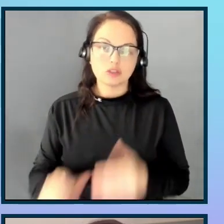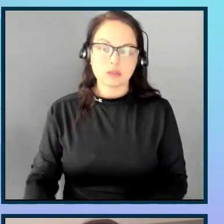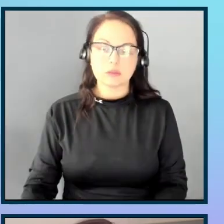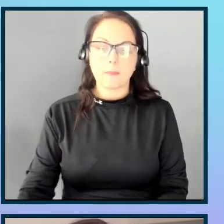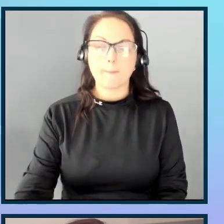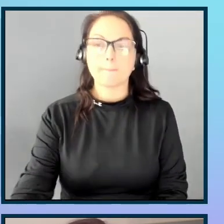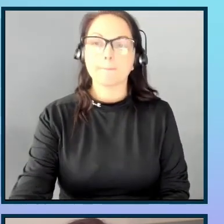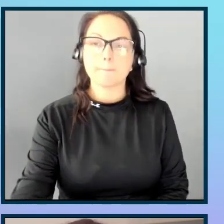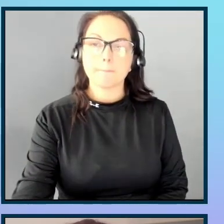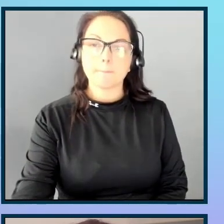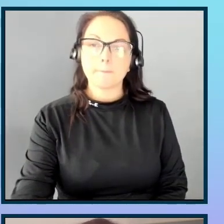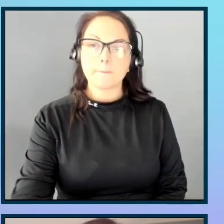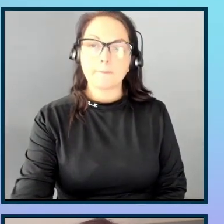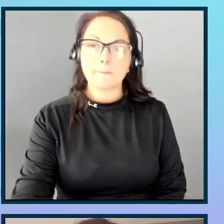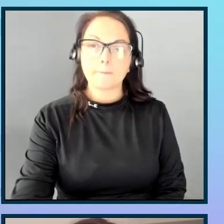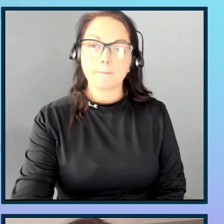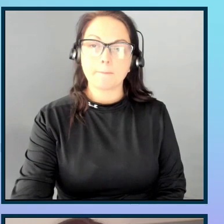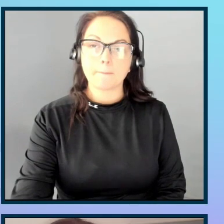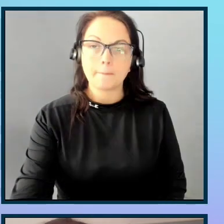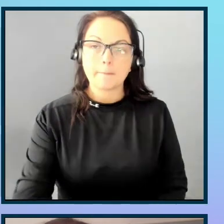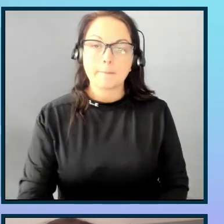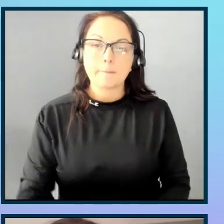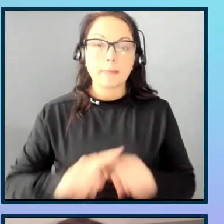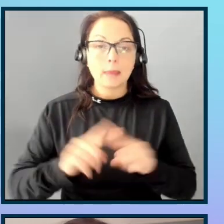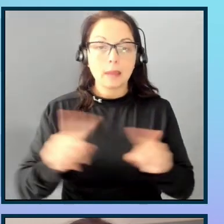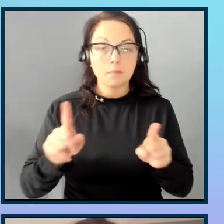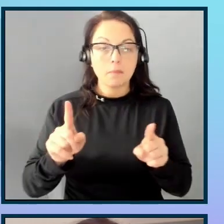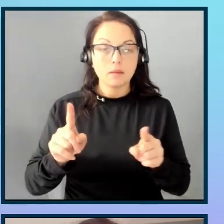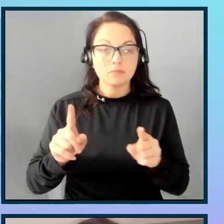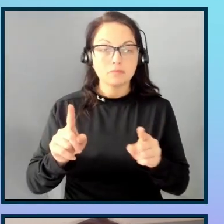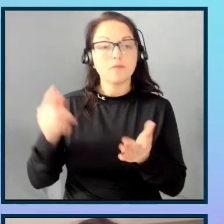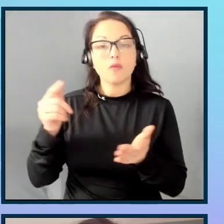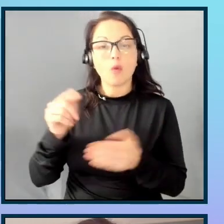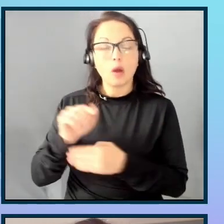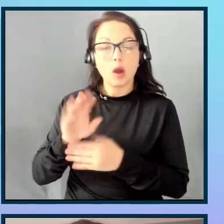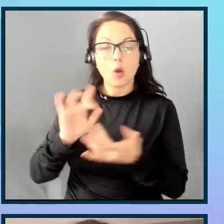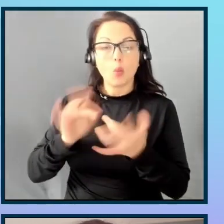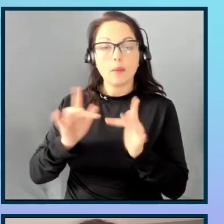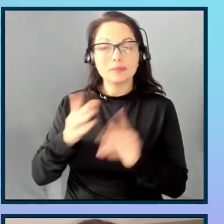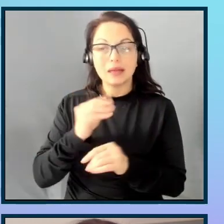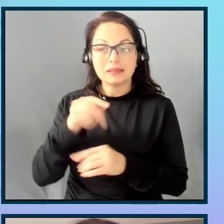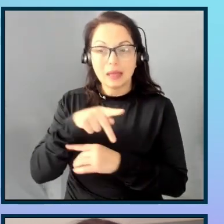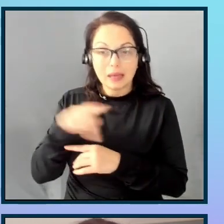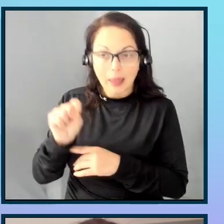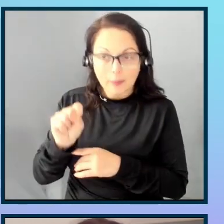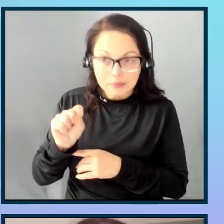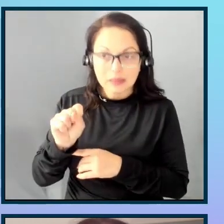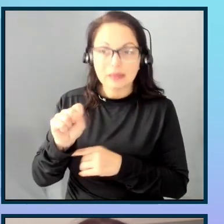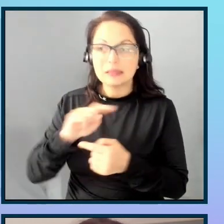Overall building websites and apps. We're not writing individual pages. So how do I say anything about the conformance of my app?